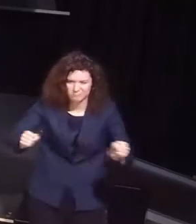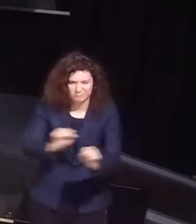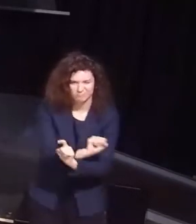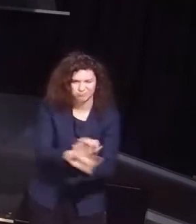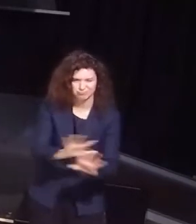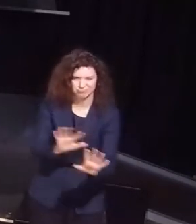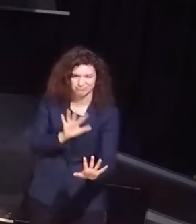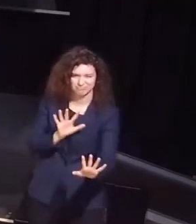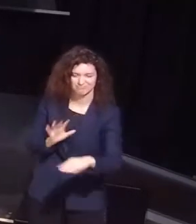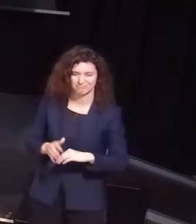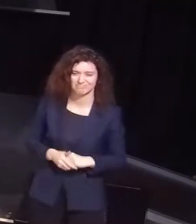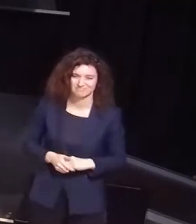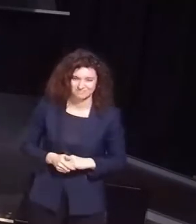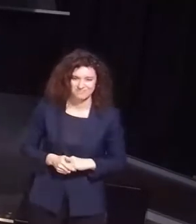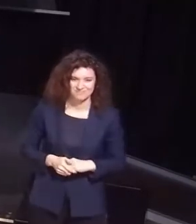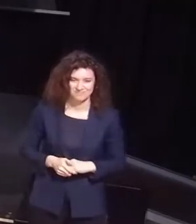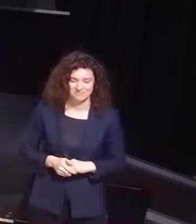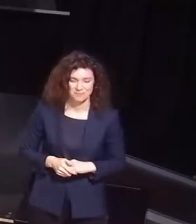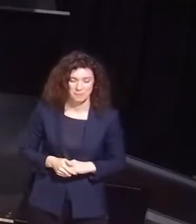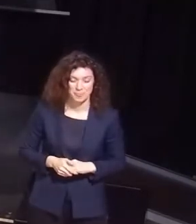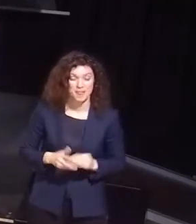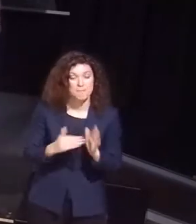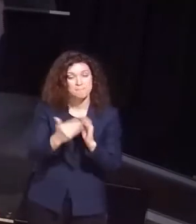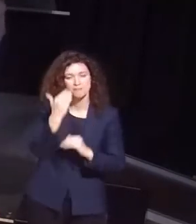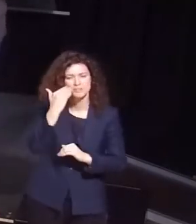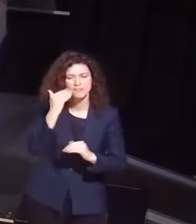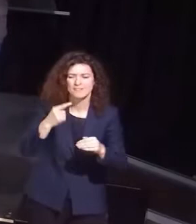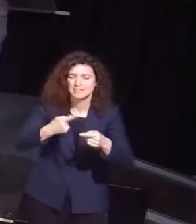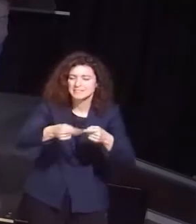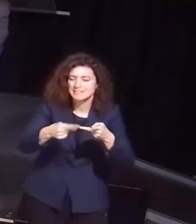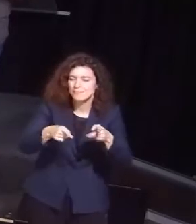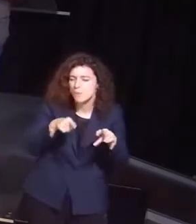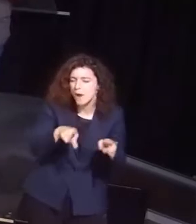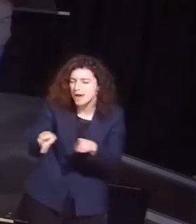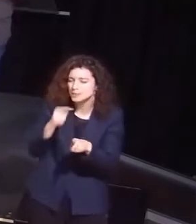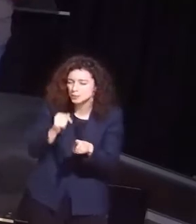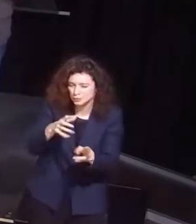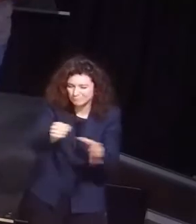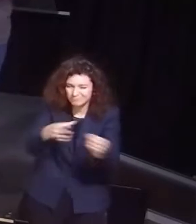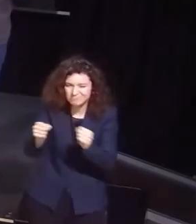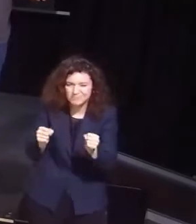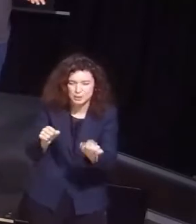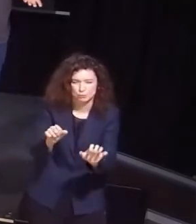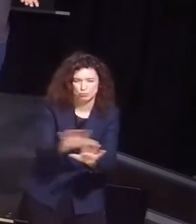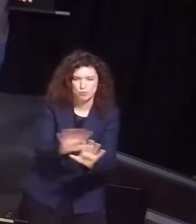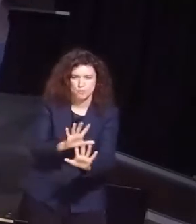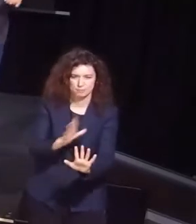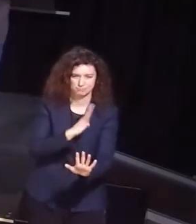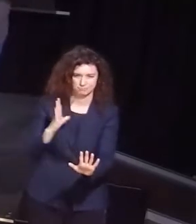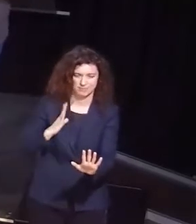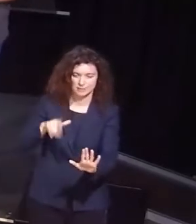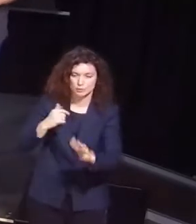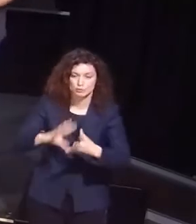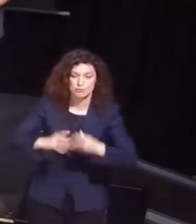You know at Microsoft we use a number of different techniques to rally troops and to create a network of accessibility allies.